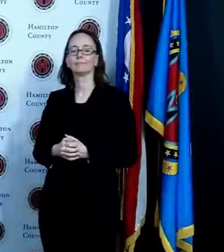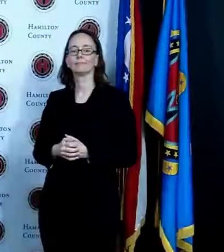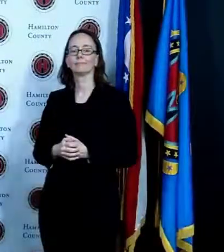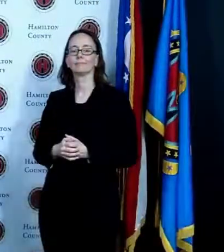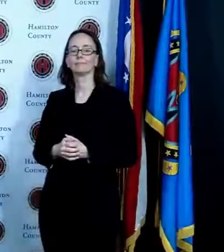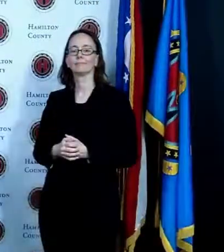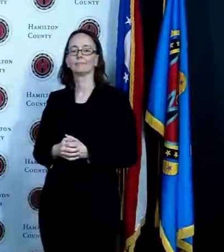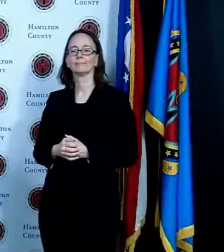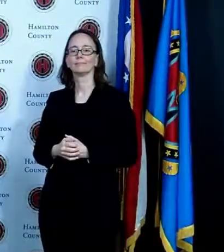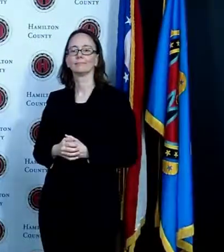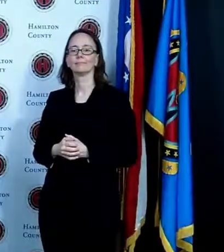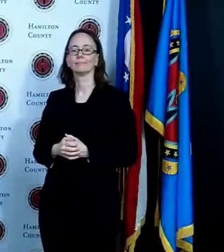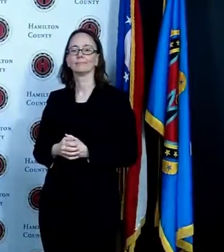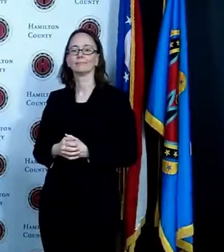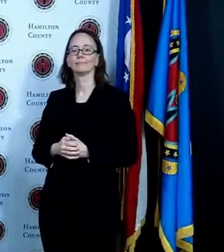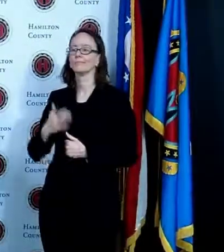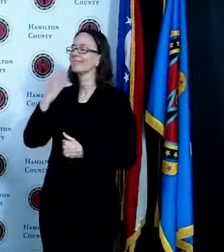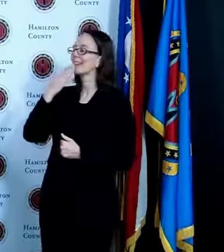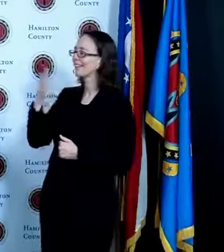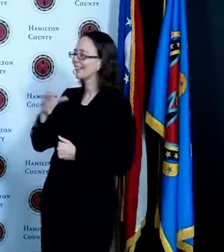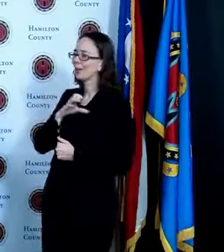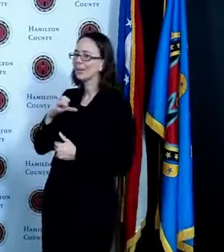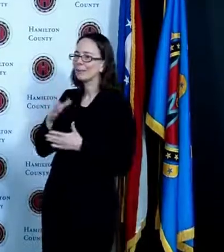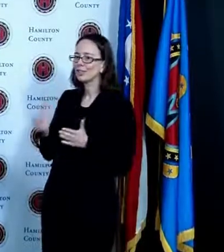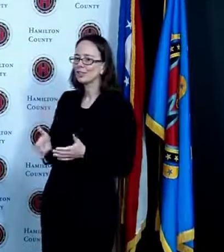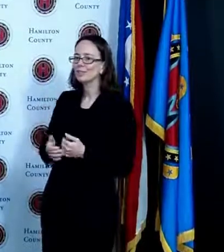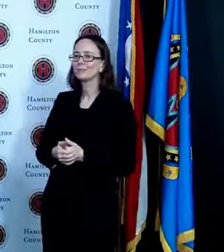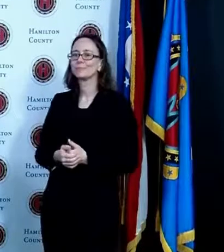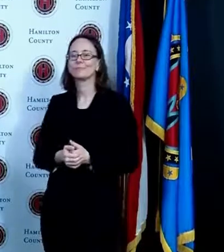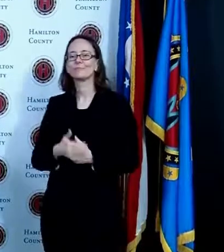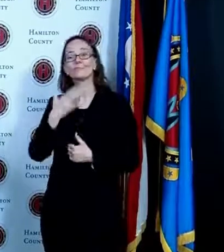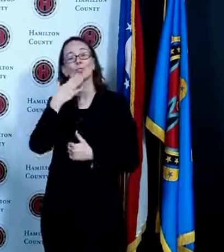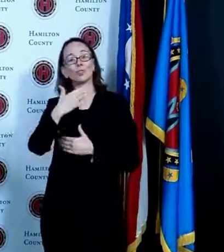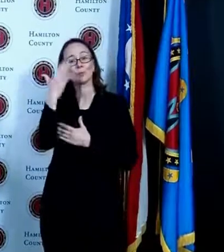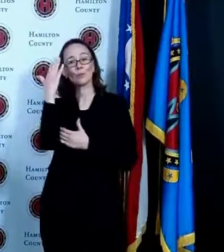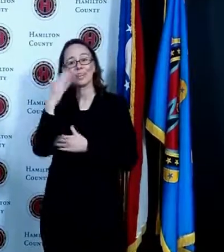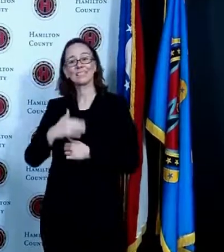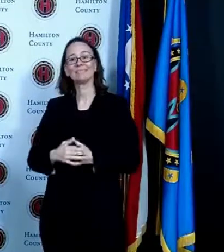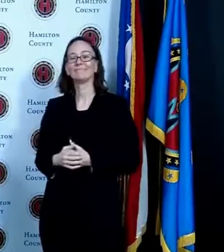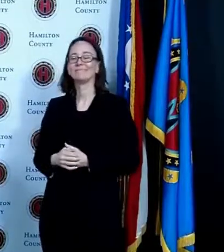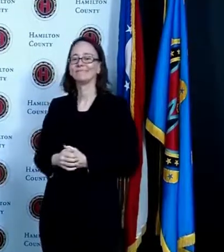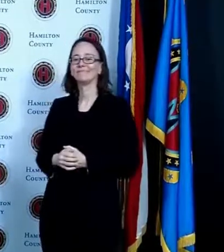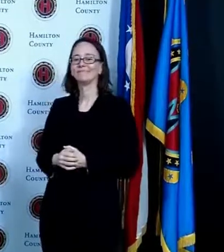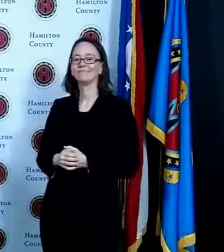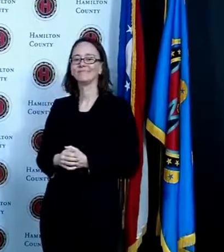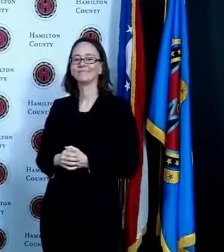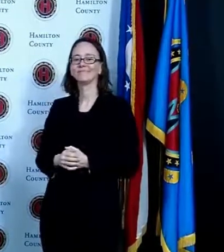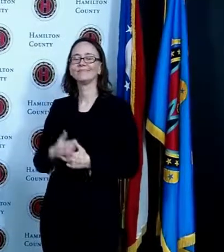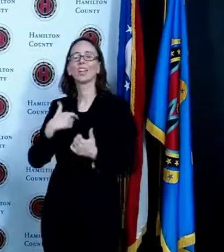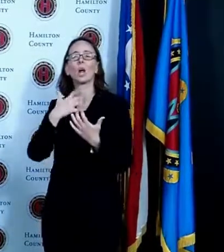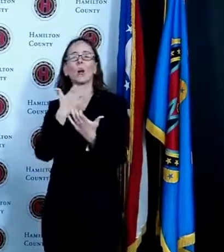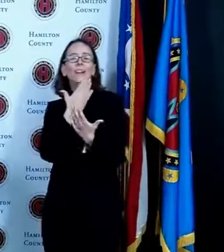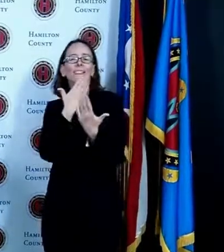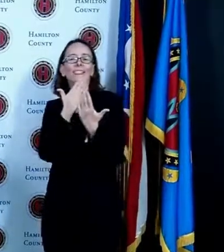Thank You Commissioner and good morning before I get into the data I wanted to take a moment and thank Dr. Acton the former Director of the Ohio Department